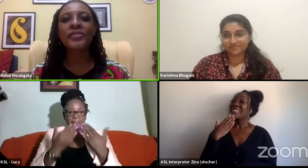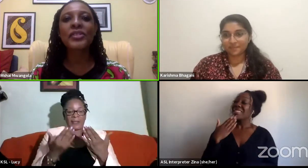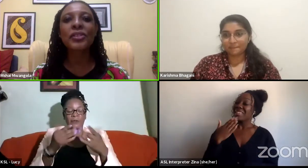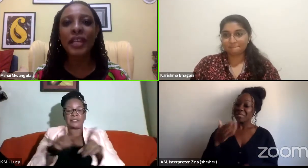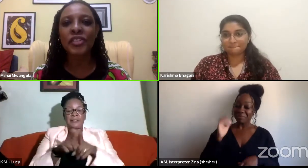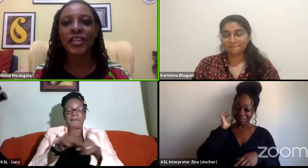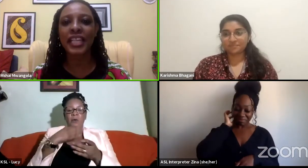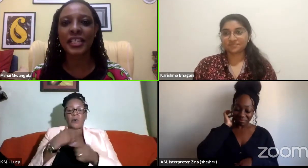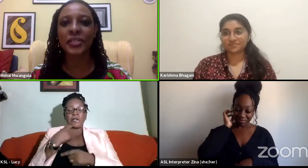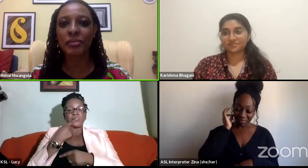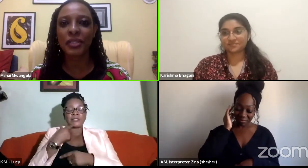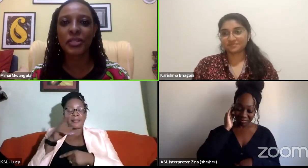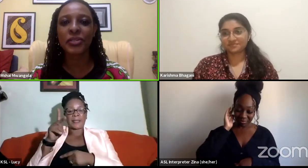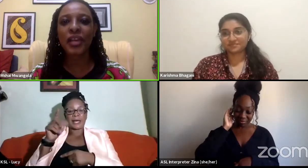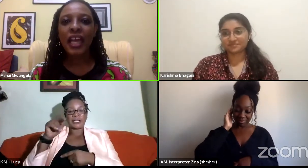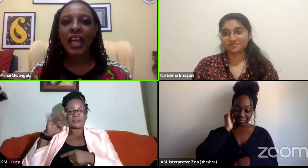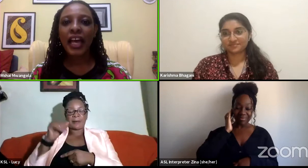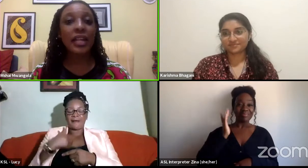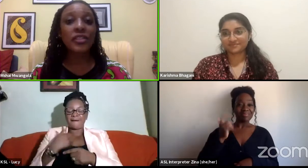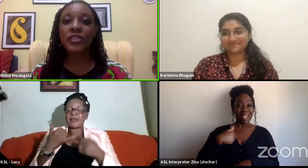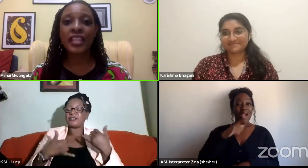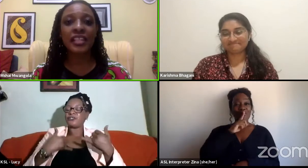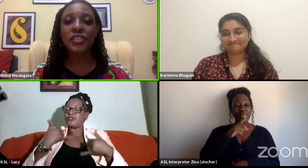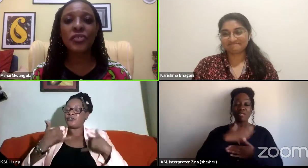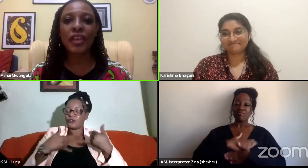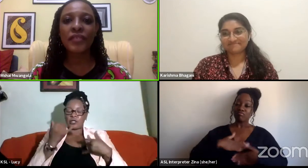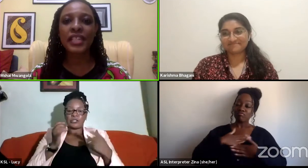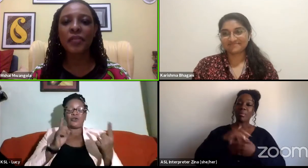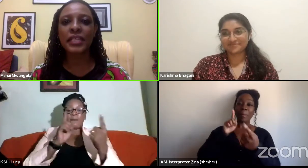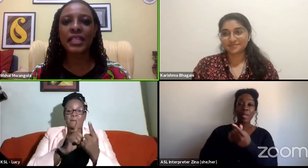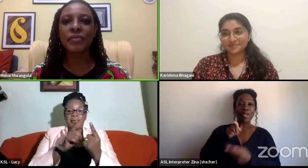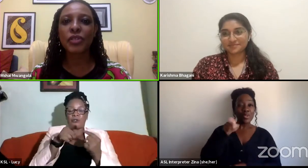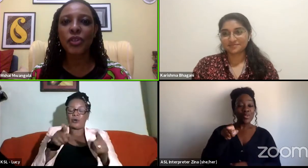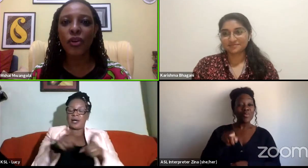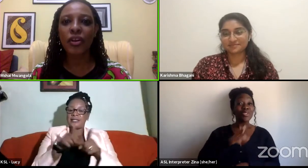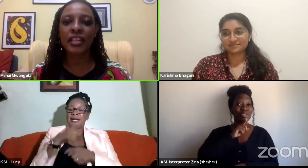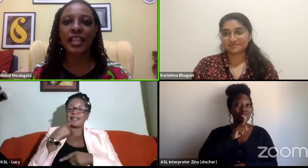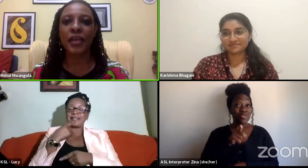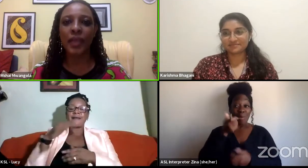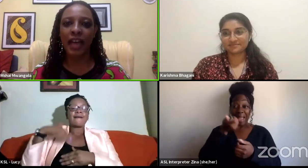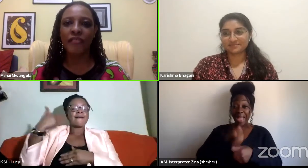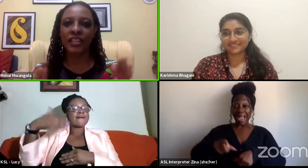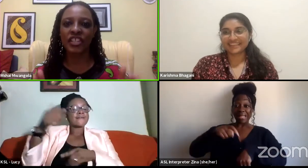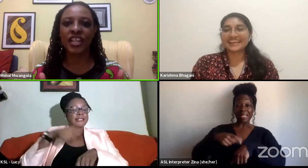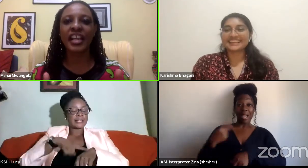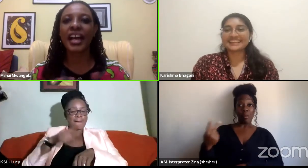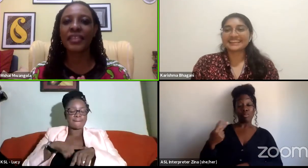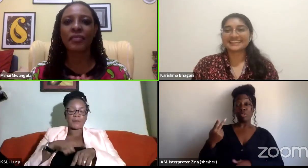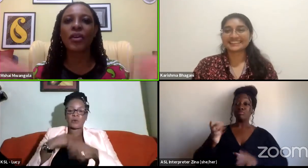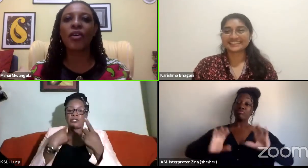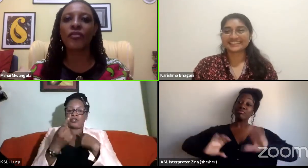I've so enjoyed getting to meet you. And as you said, it's true, every time we seem to talk, it's like we have an agenda and then we go off